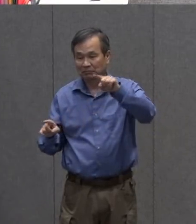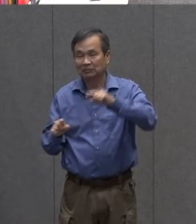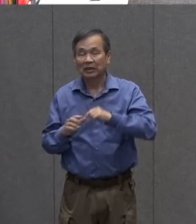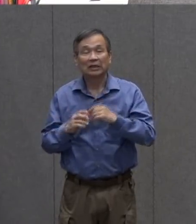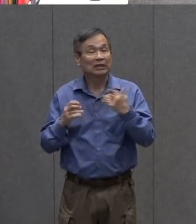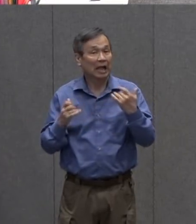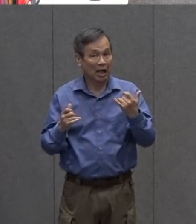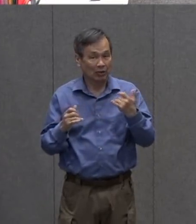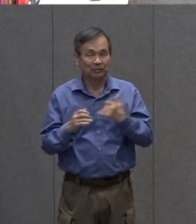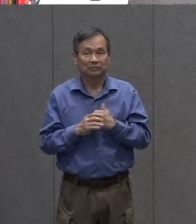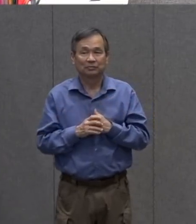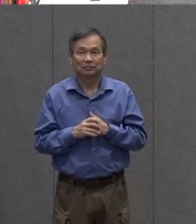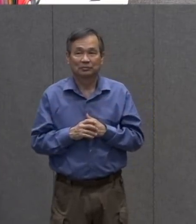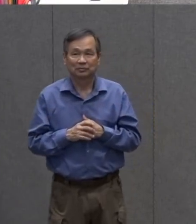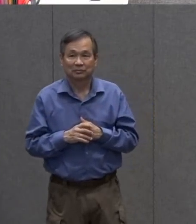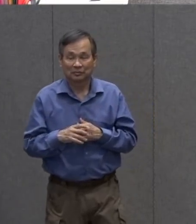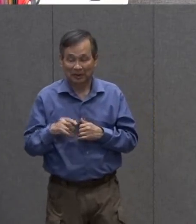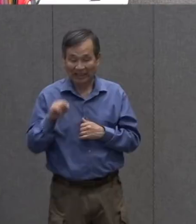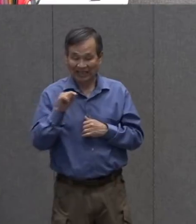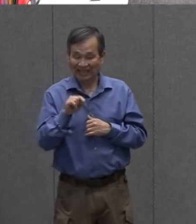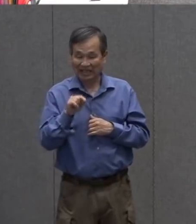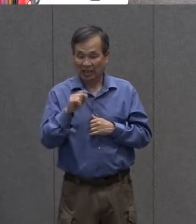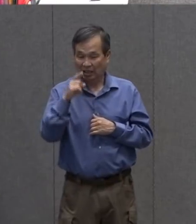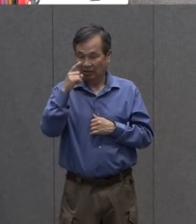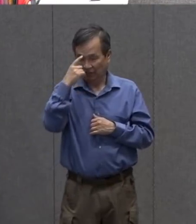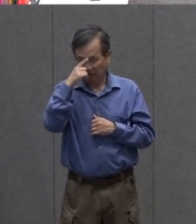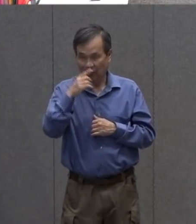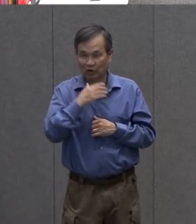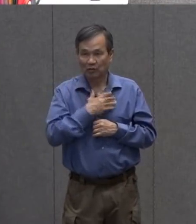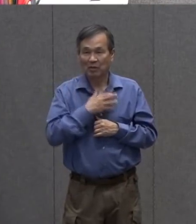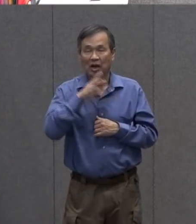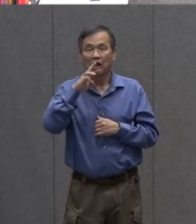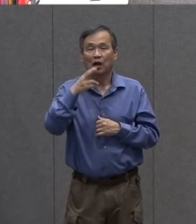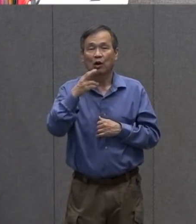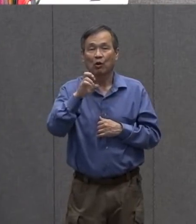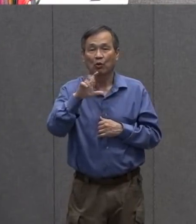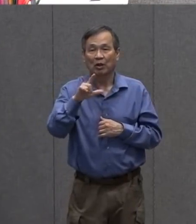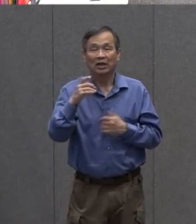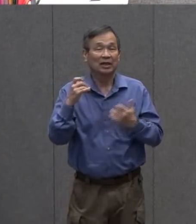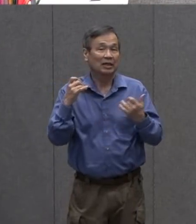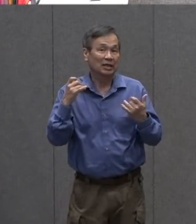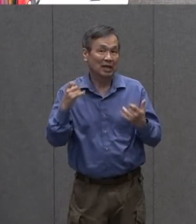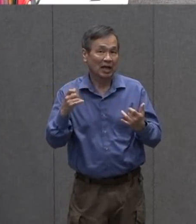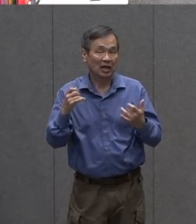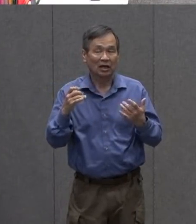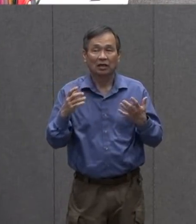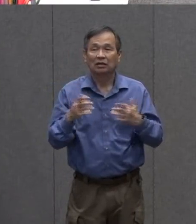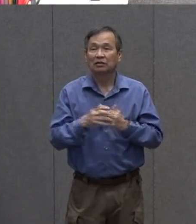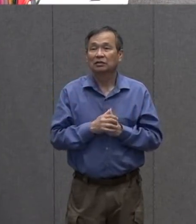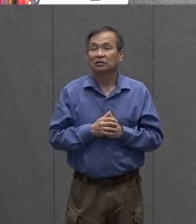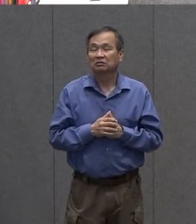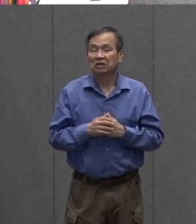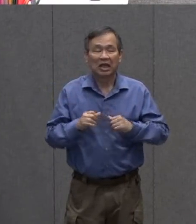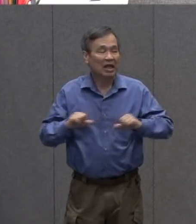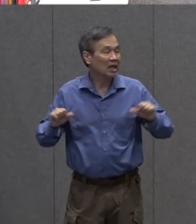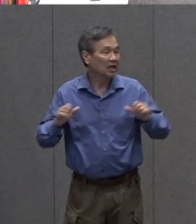in order to make my wheel. All right friends, so once you have it broken up you can choose any colors that you like.